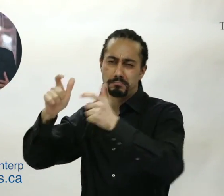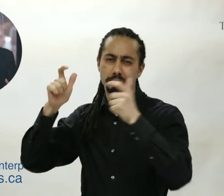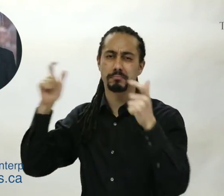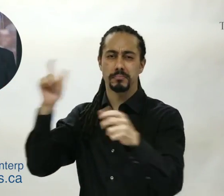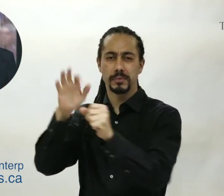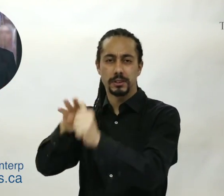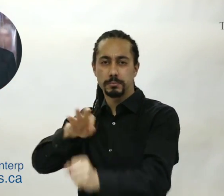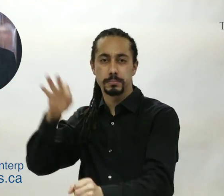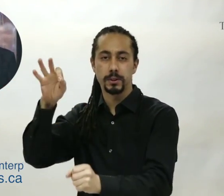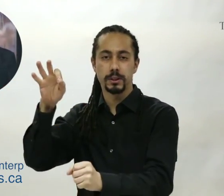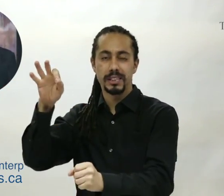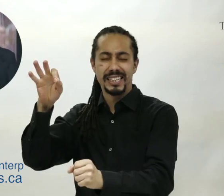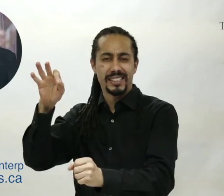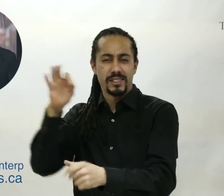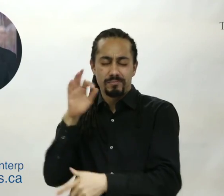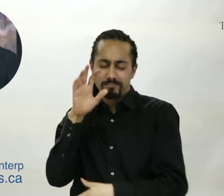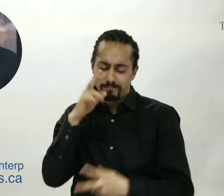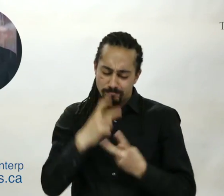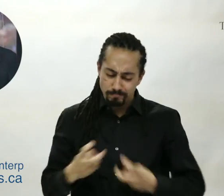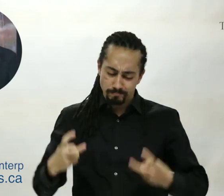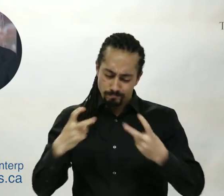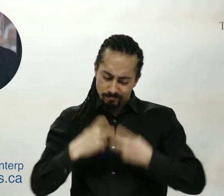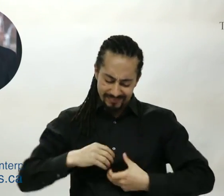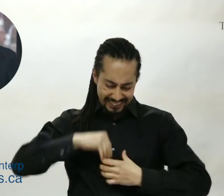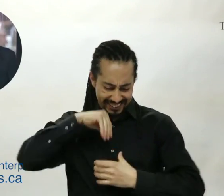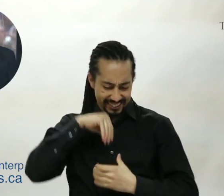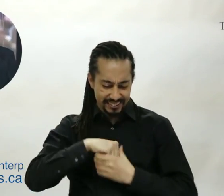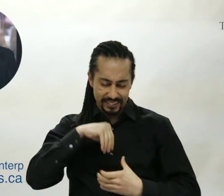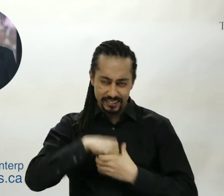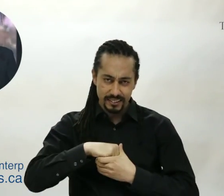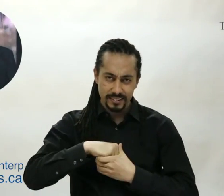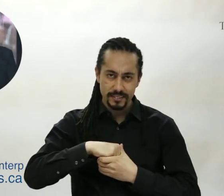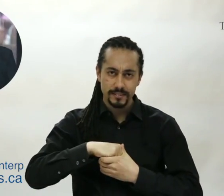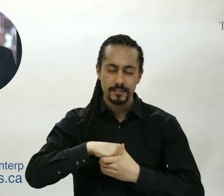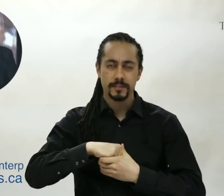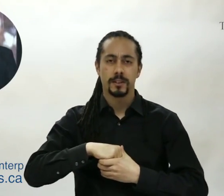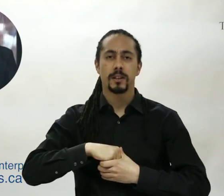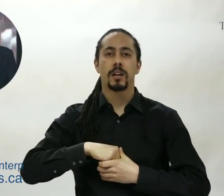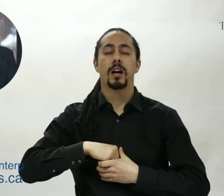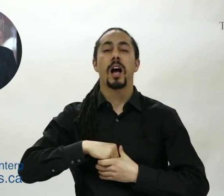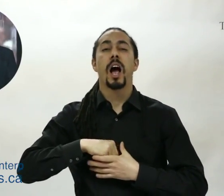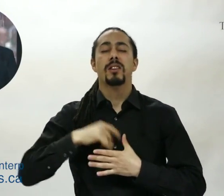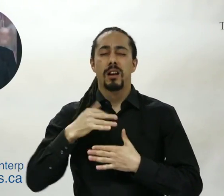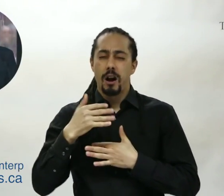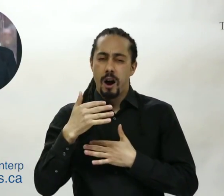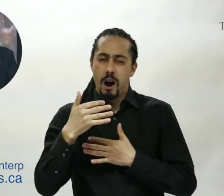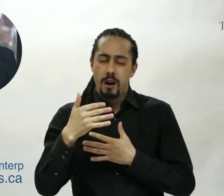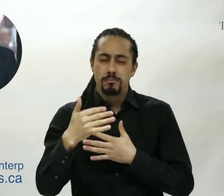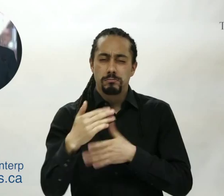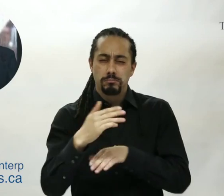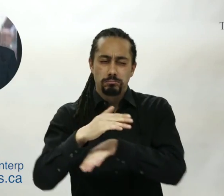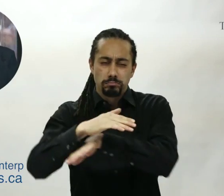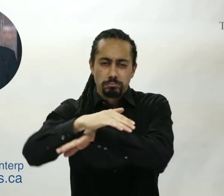And when the night grows dark,